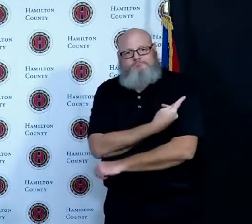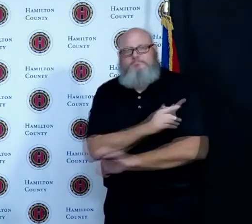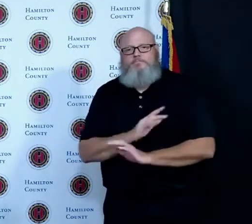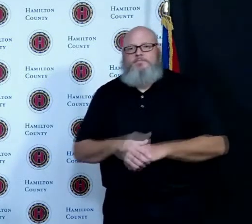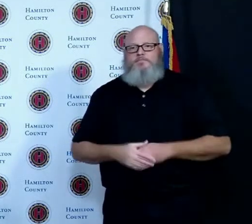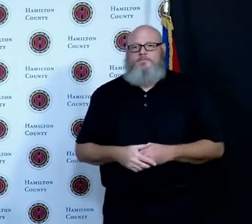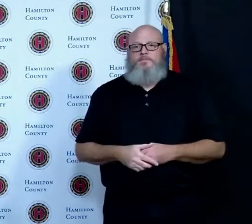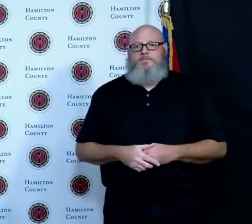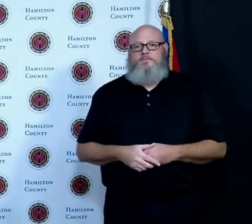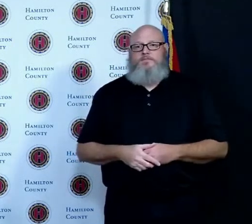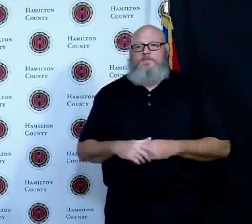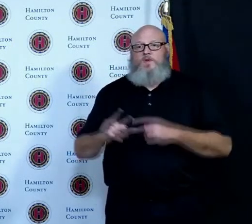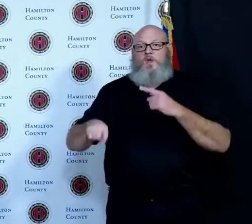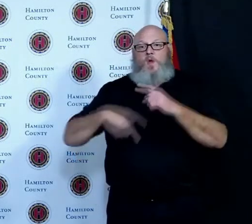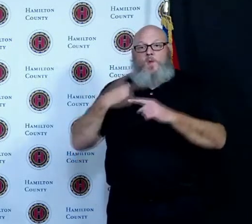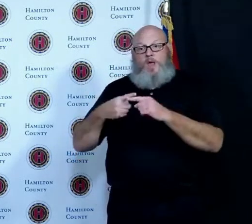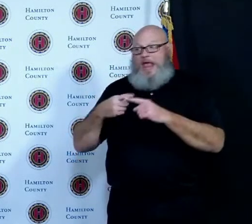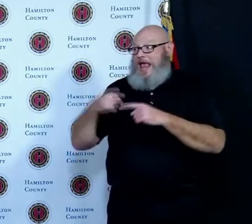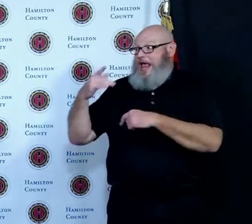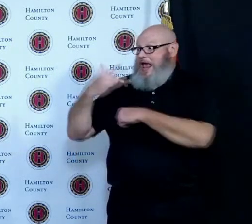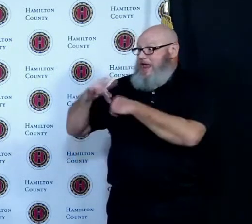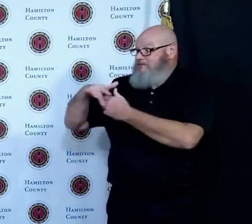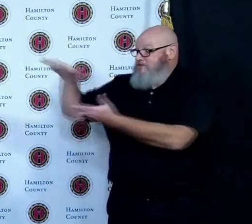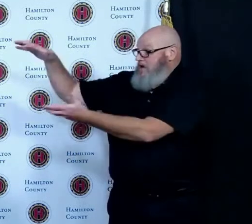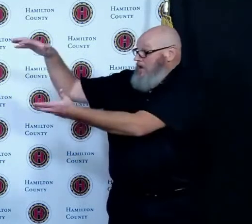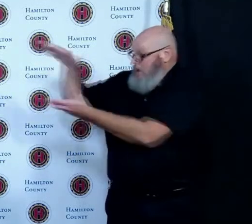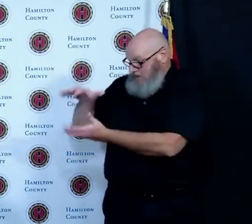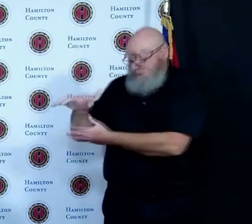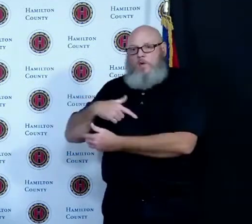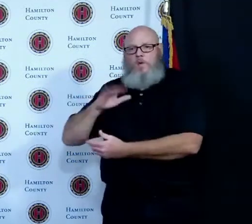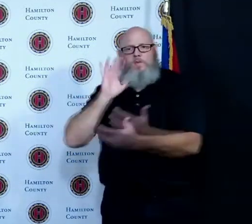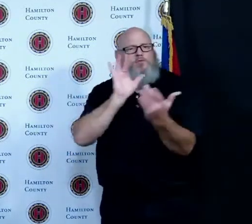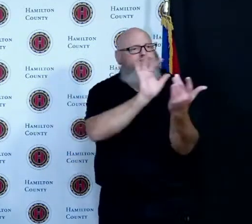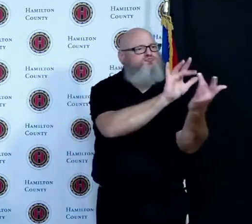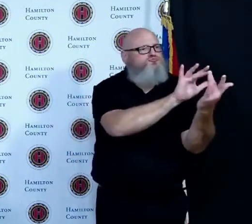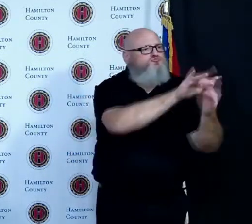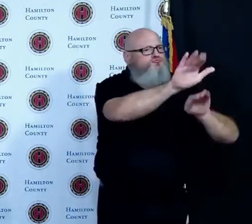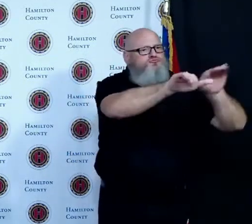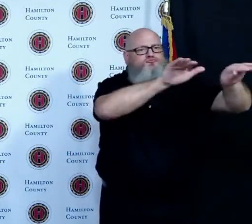to make sure that you have quick access to vaccine as it comes to our community as Commissioner